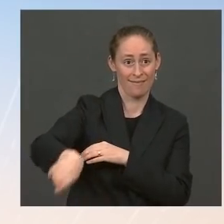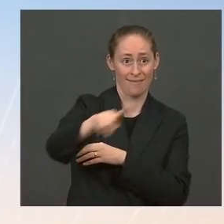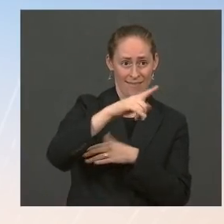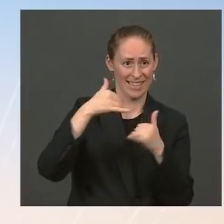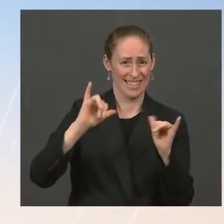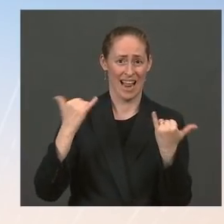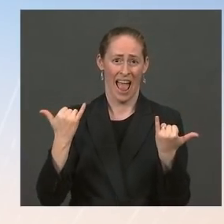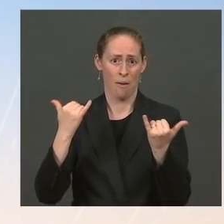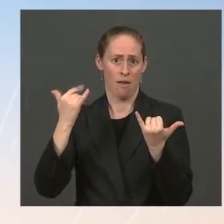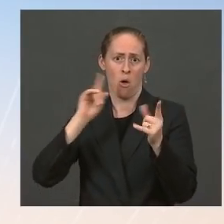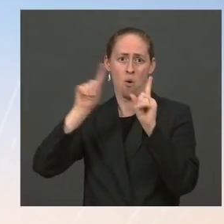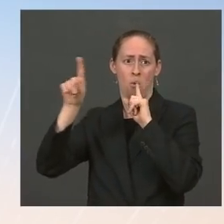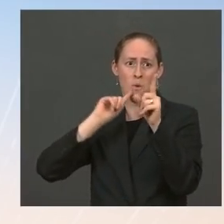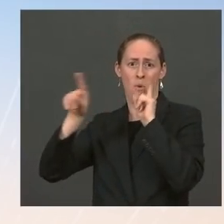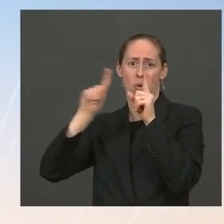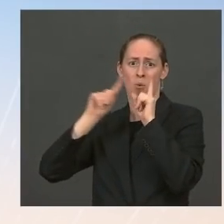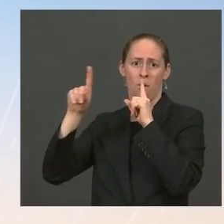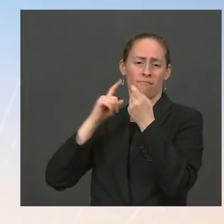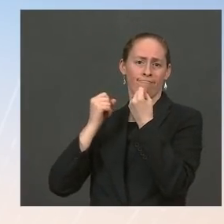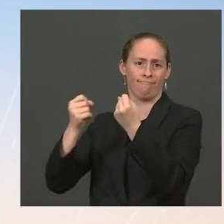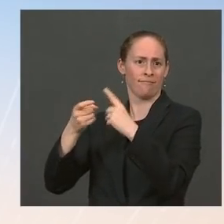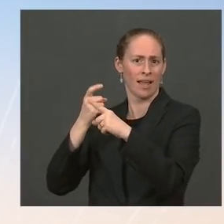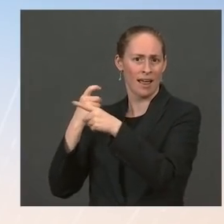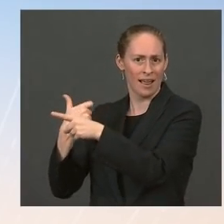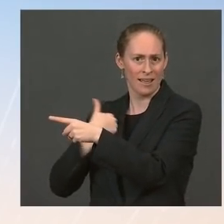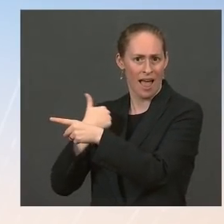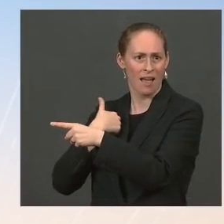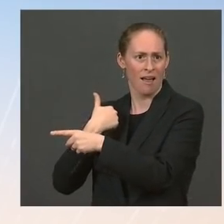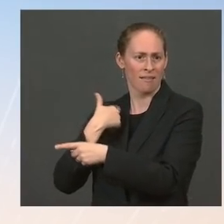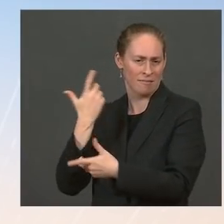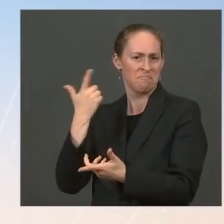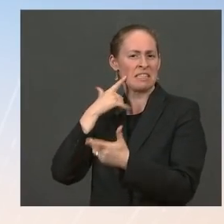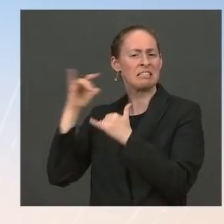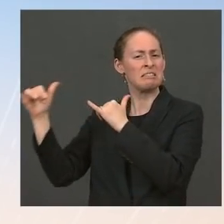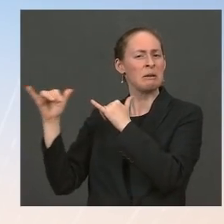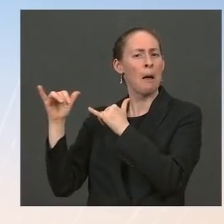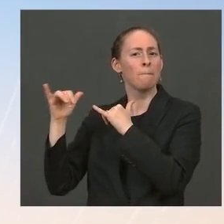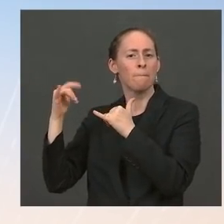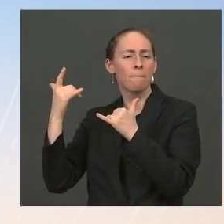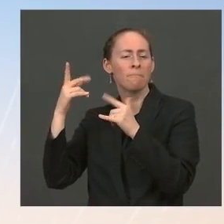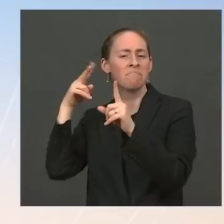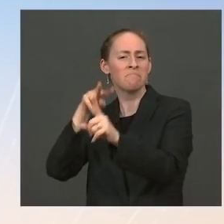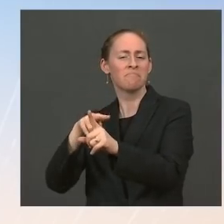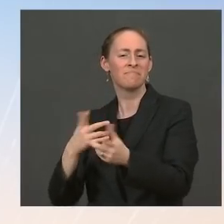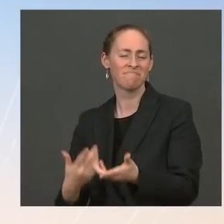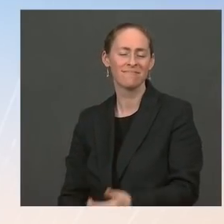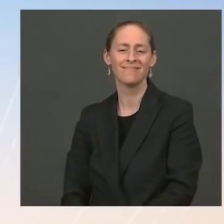everywhere around the world -- that's in our mutual interest. I would say -- just to go back to, you know, what I said in response to Aamer's question: